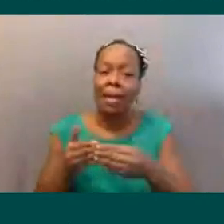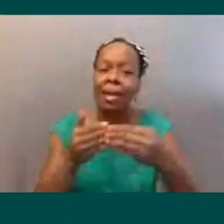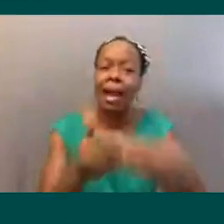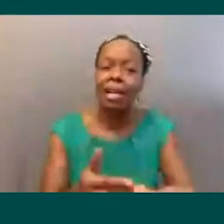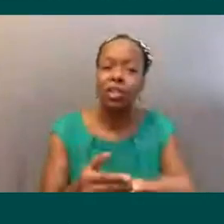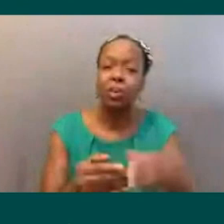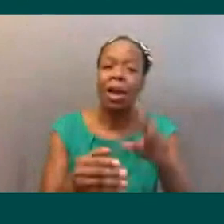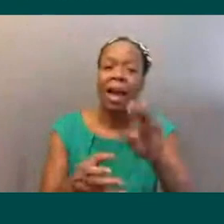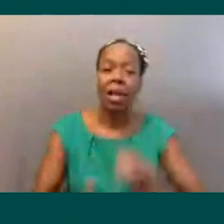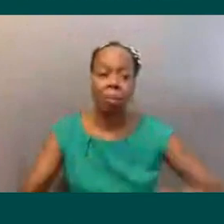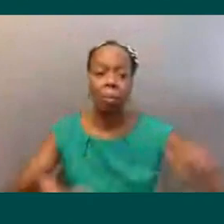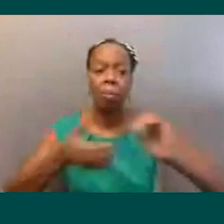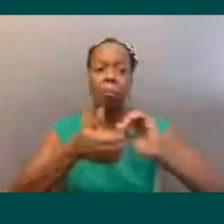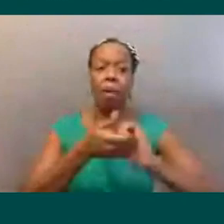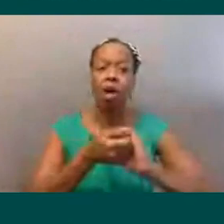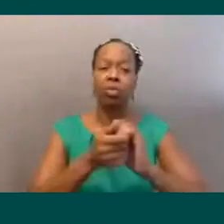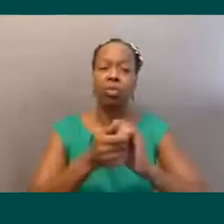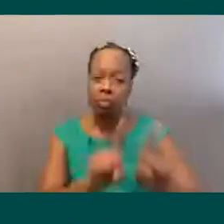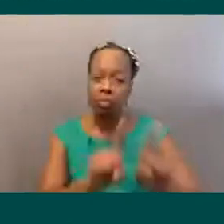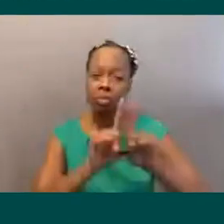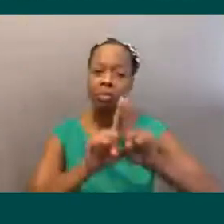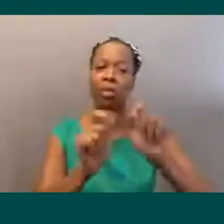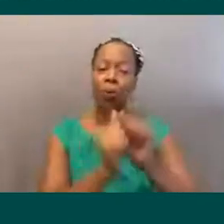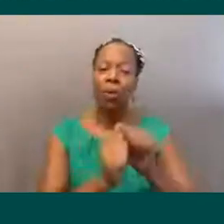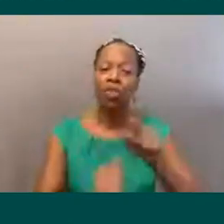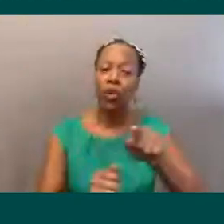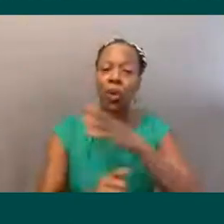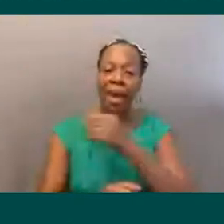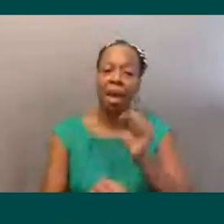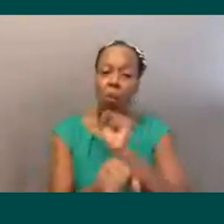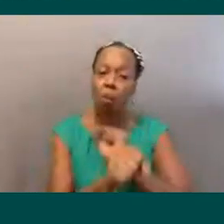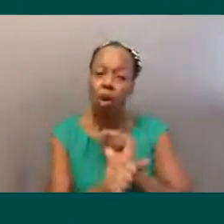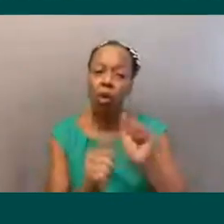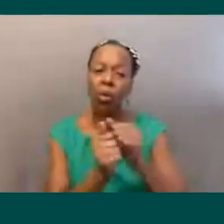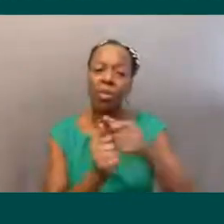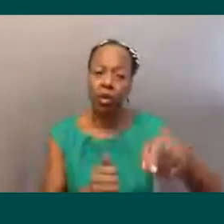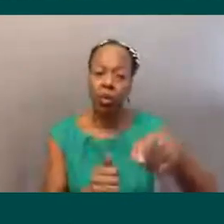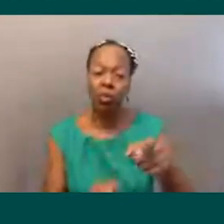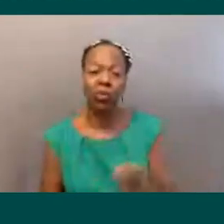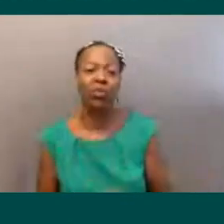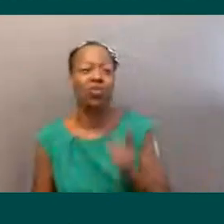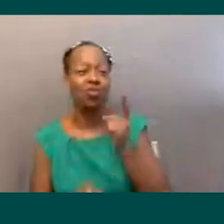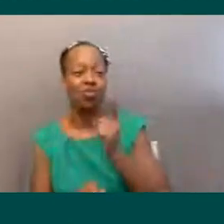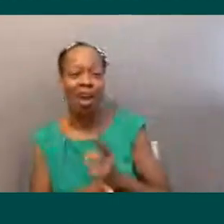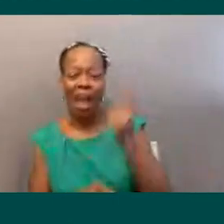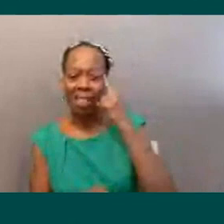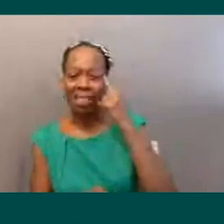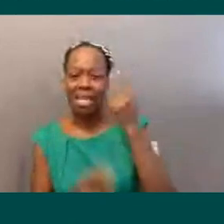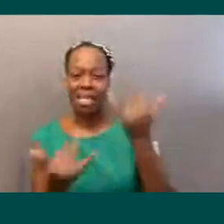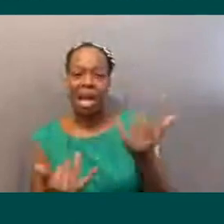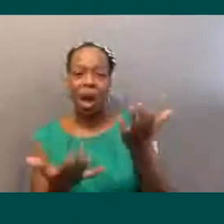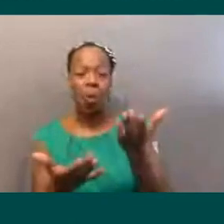Yeah, absolutely, and I think I'd actually like to bring the rest of the team back to join us so we can dive a bit deeper